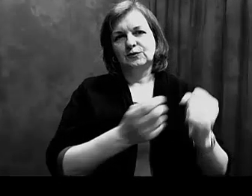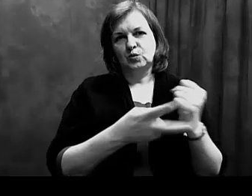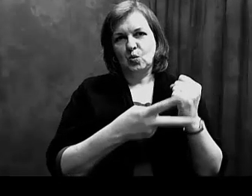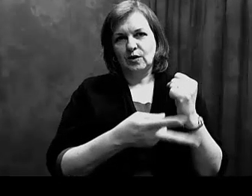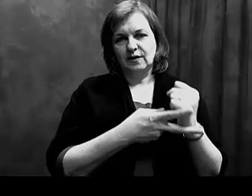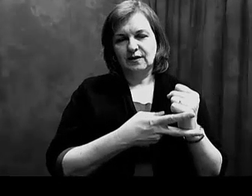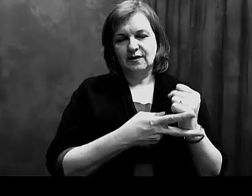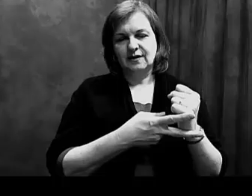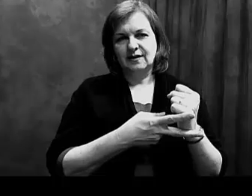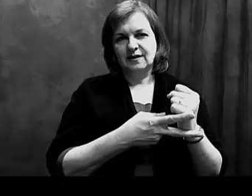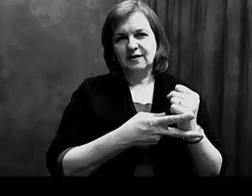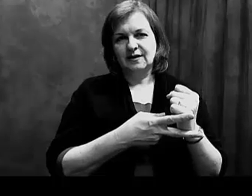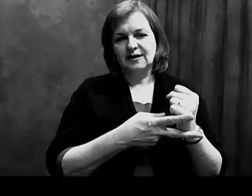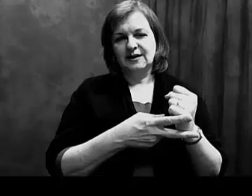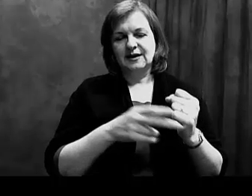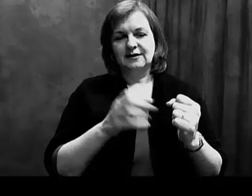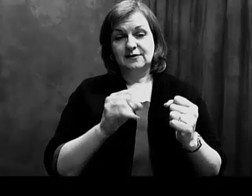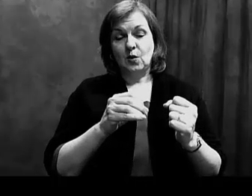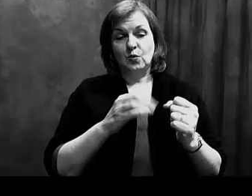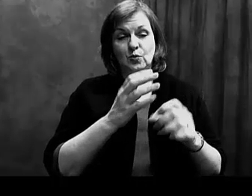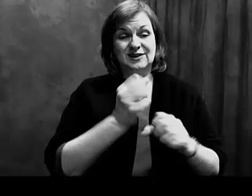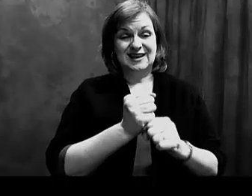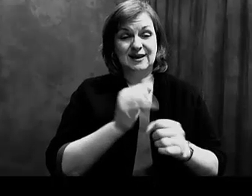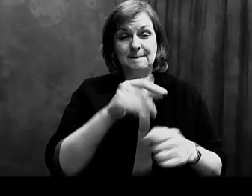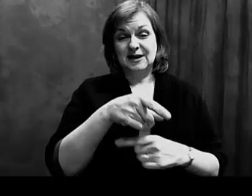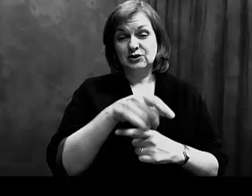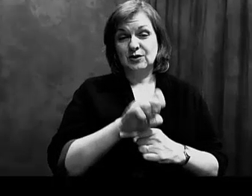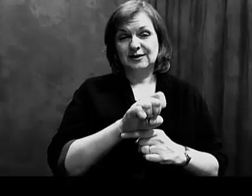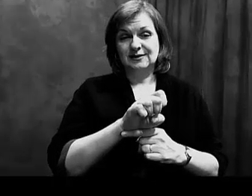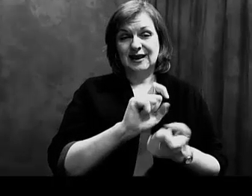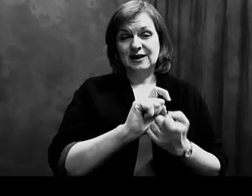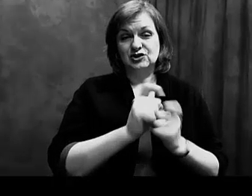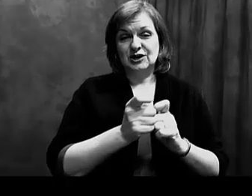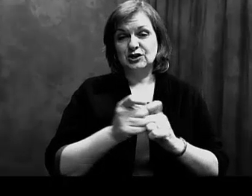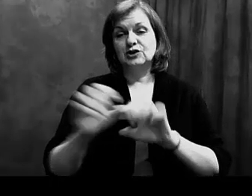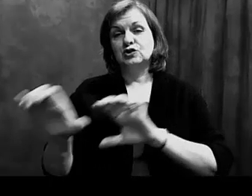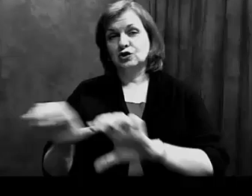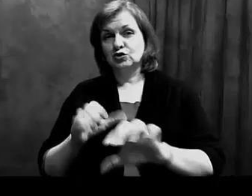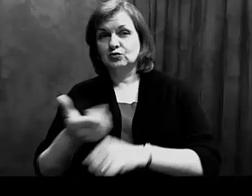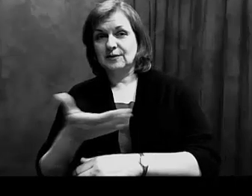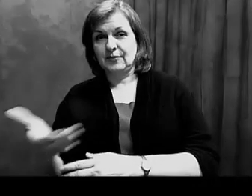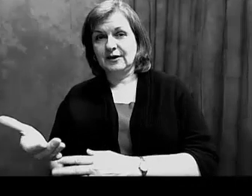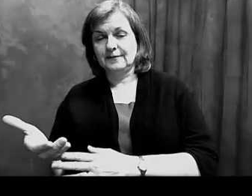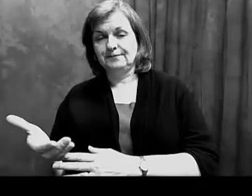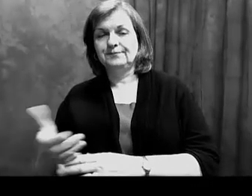so we have to look at how we take that potential energy and make it do something